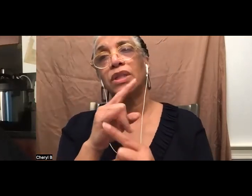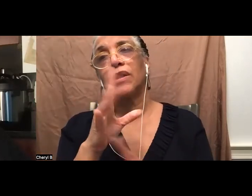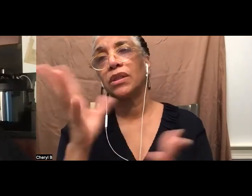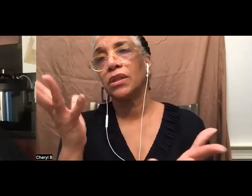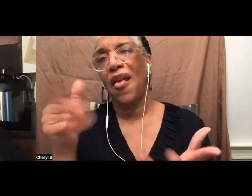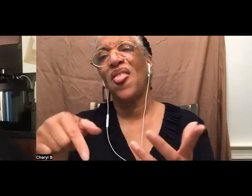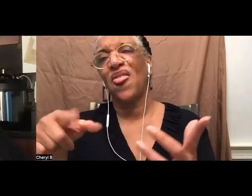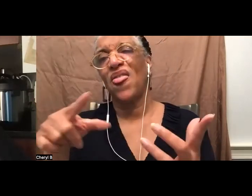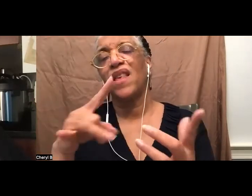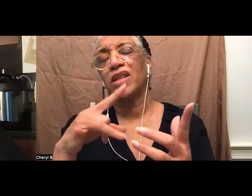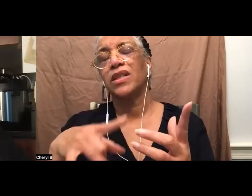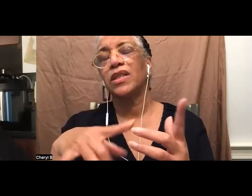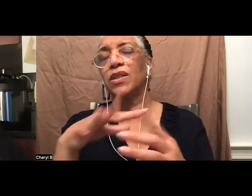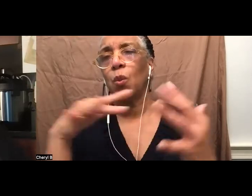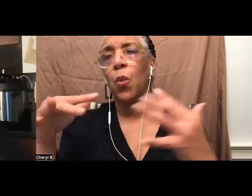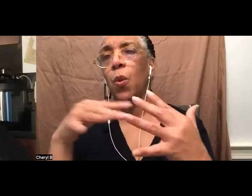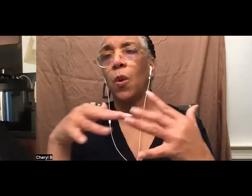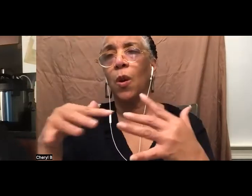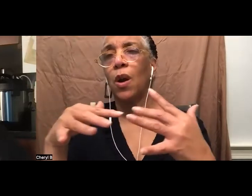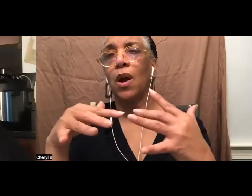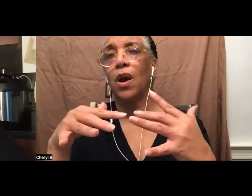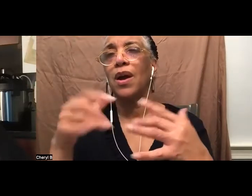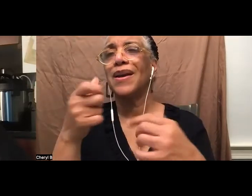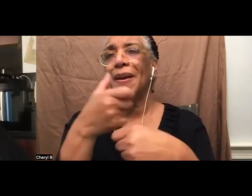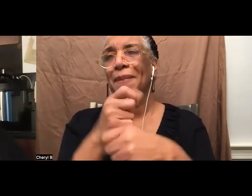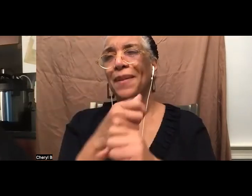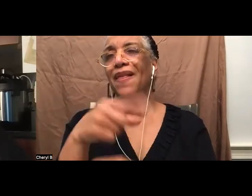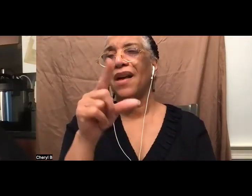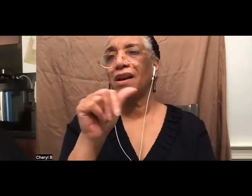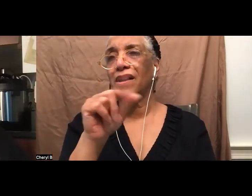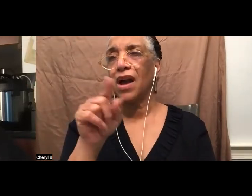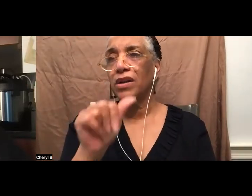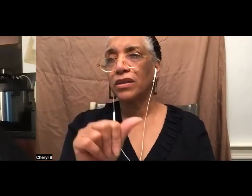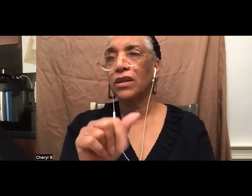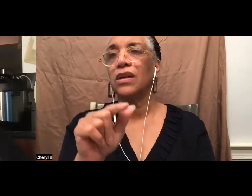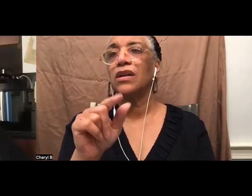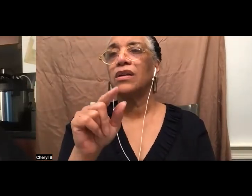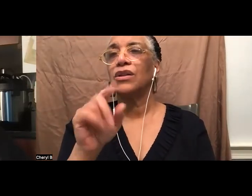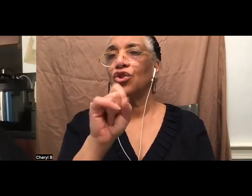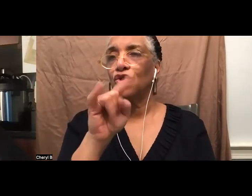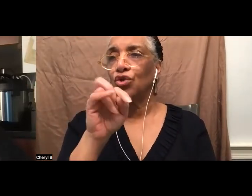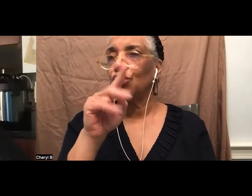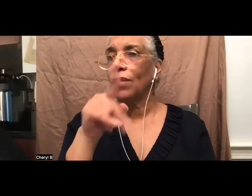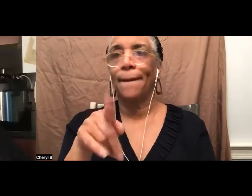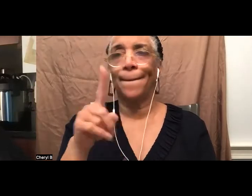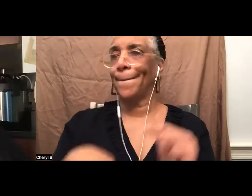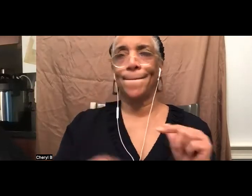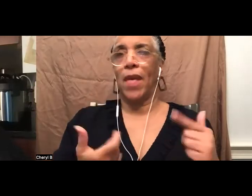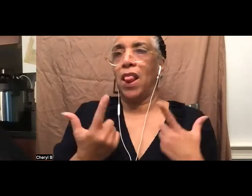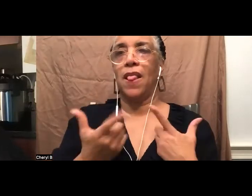it has made the Gaza Strip completely unlivable This coming from a country that is trying